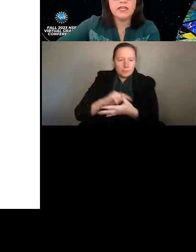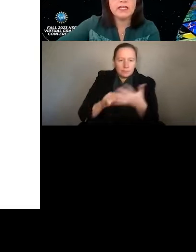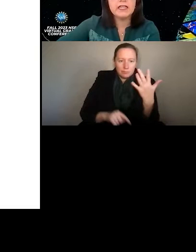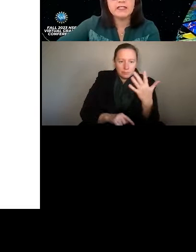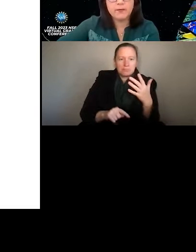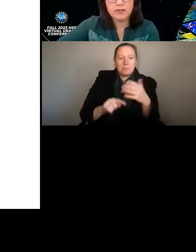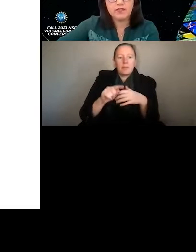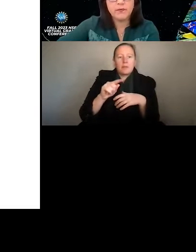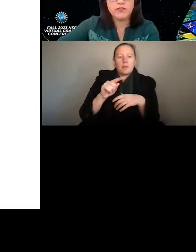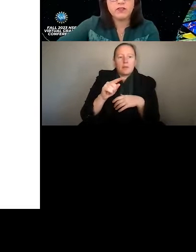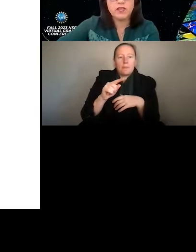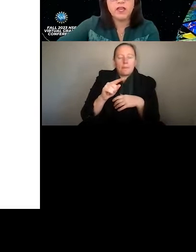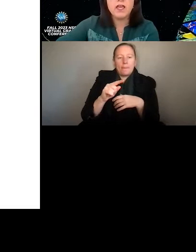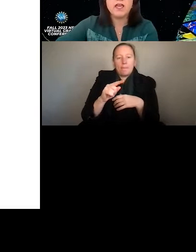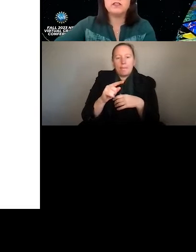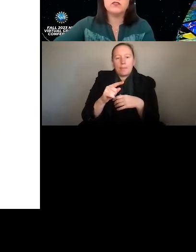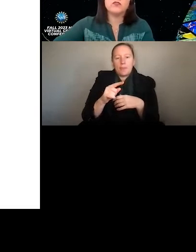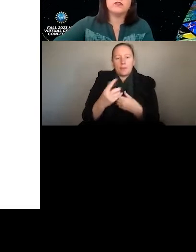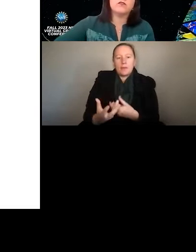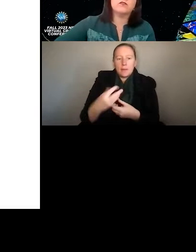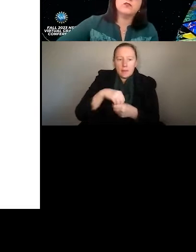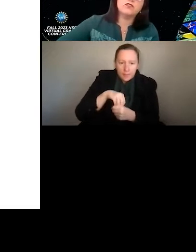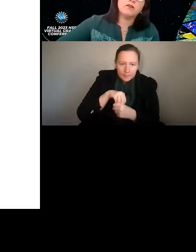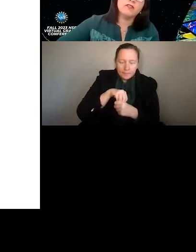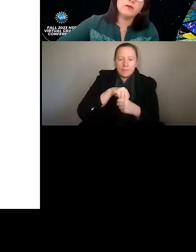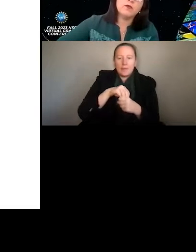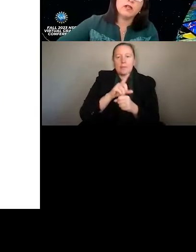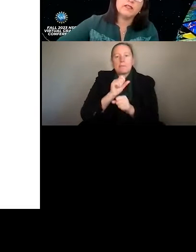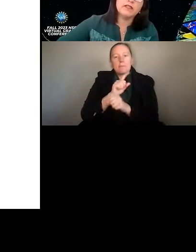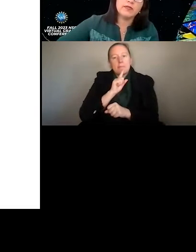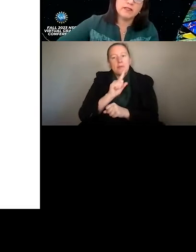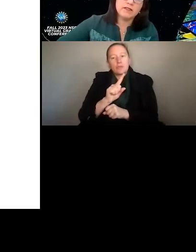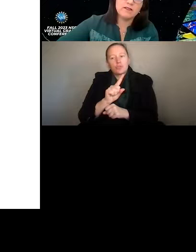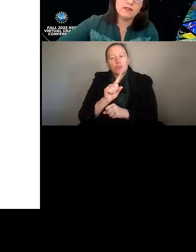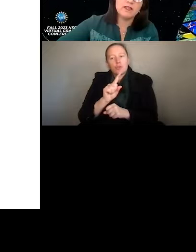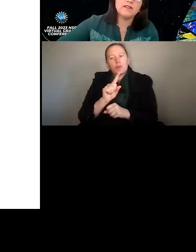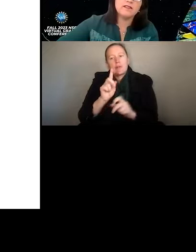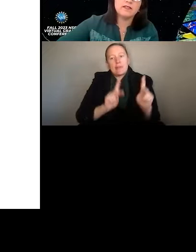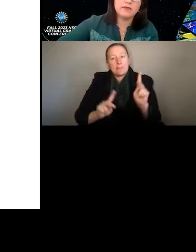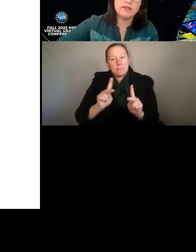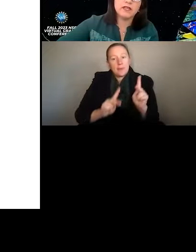increase the participation, and ensure the contributions of individual, underrepresented and under served